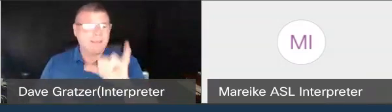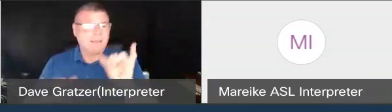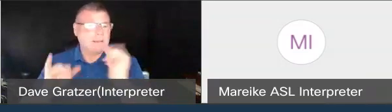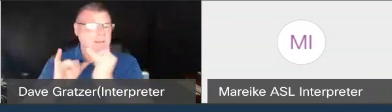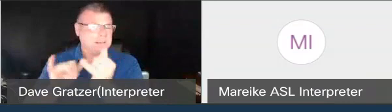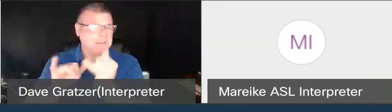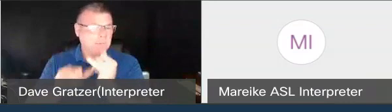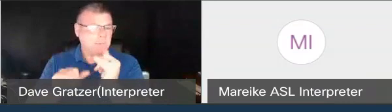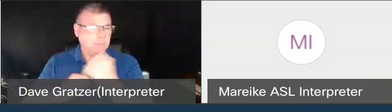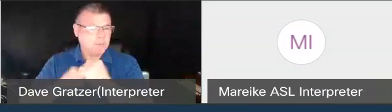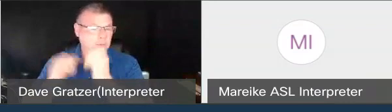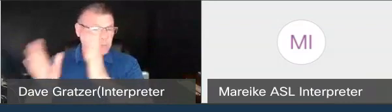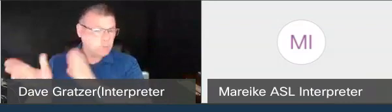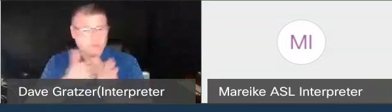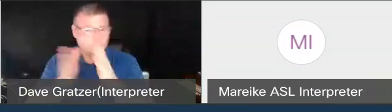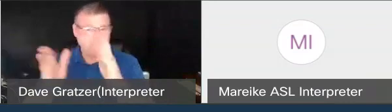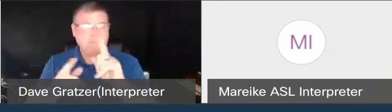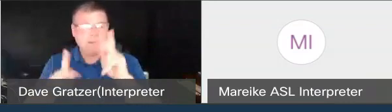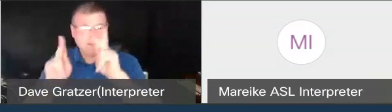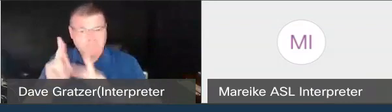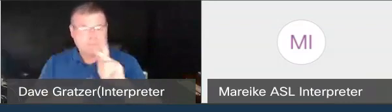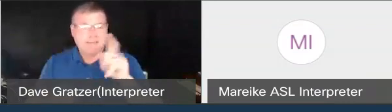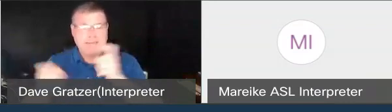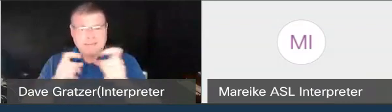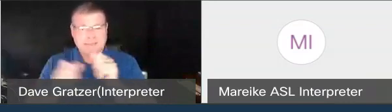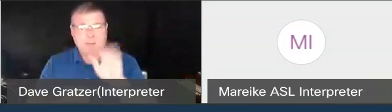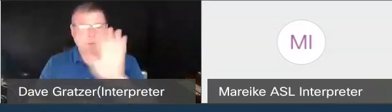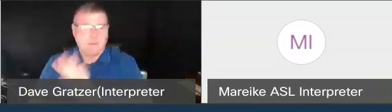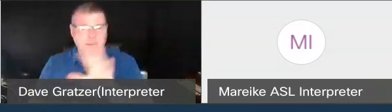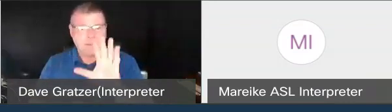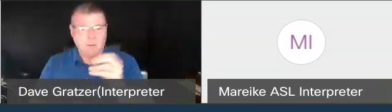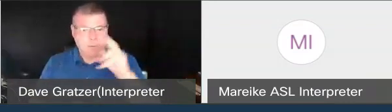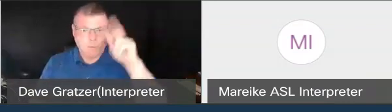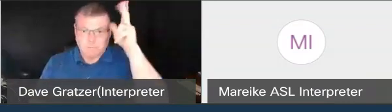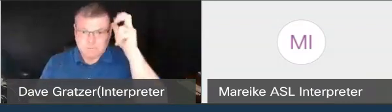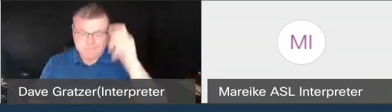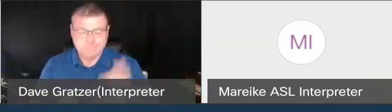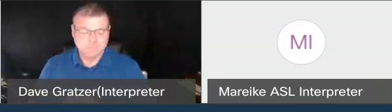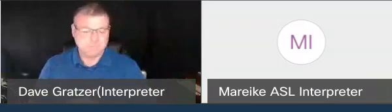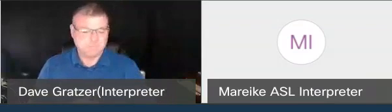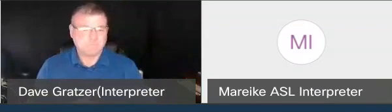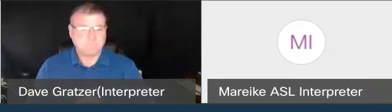that individual people have to, uh, deal with their own demons. Mansur: They like to be held accountable by something. Tanis: Yup. Mansur: Yup.